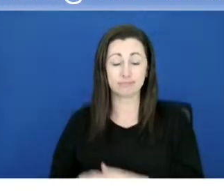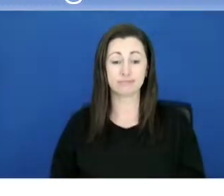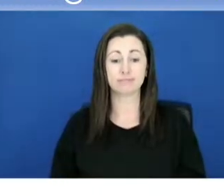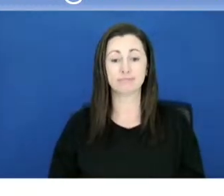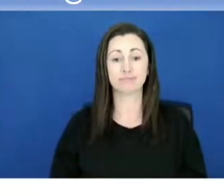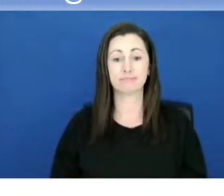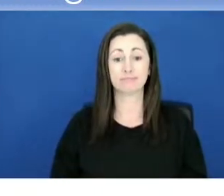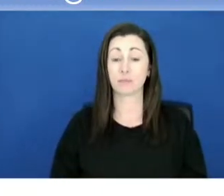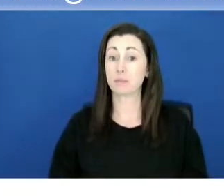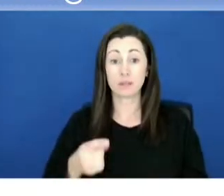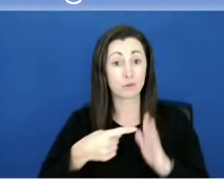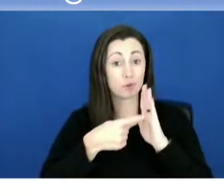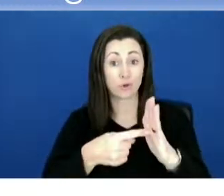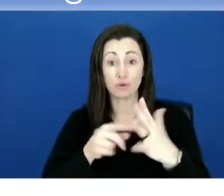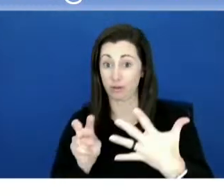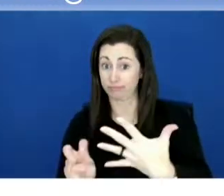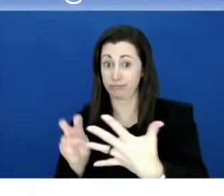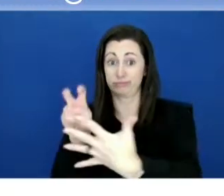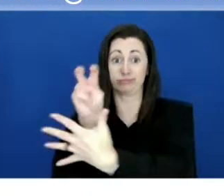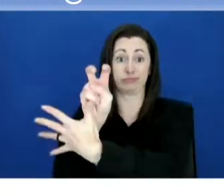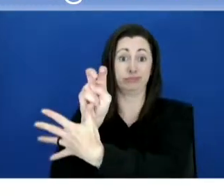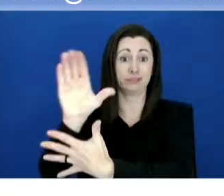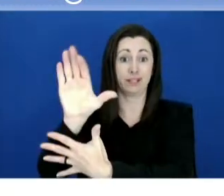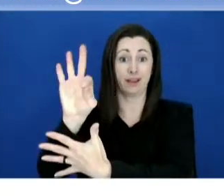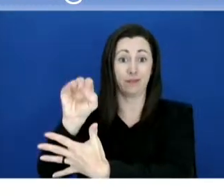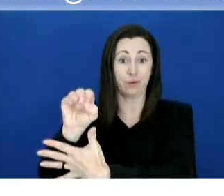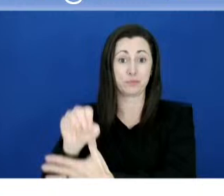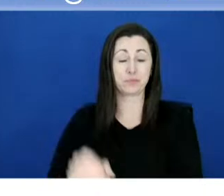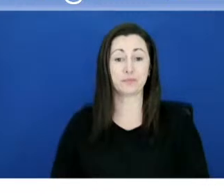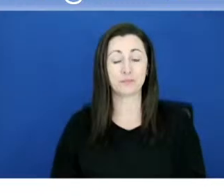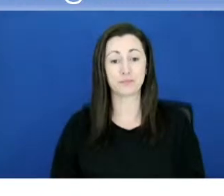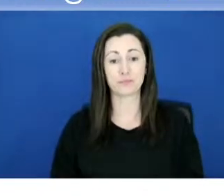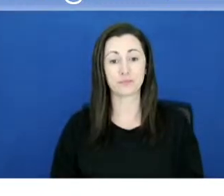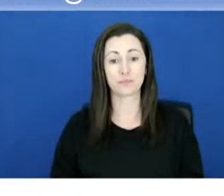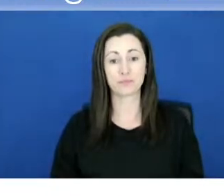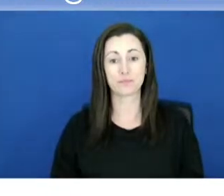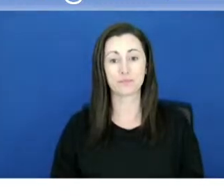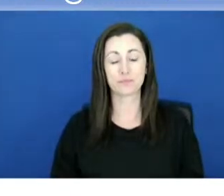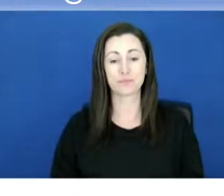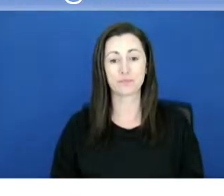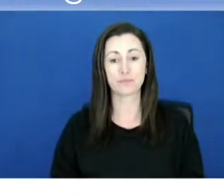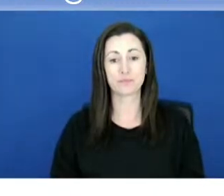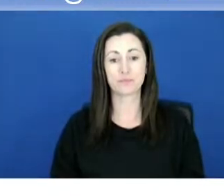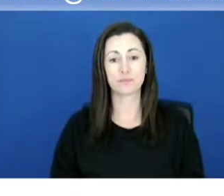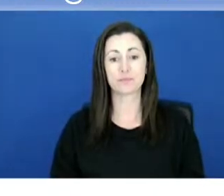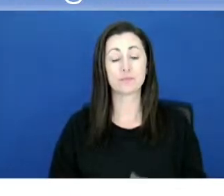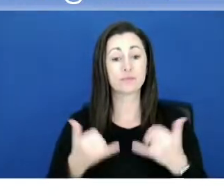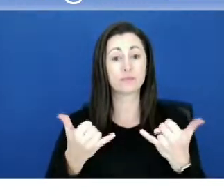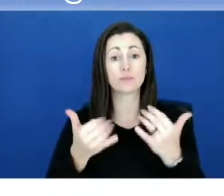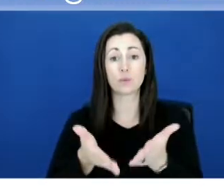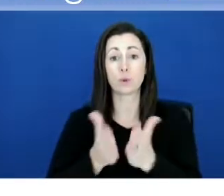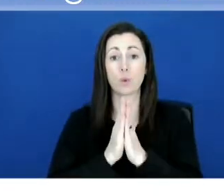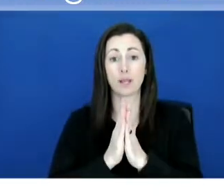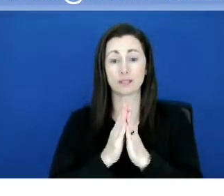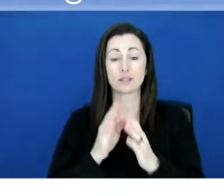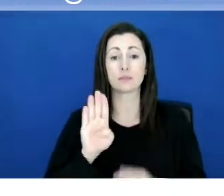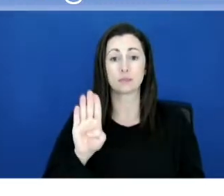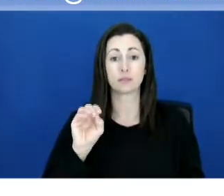AS AN INTERN.